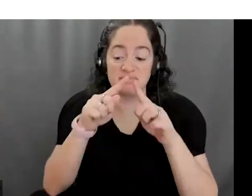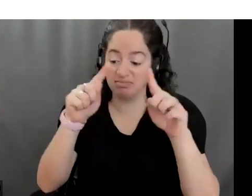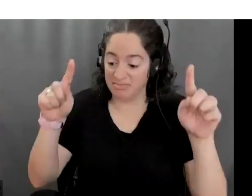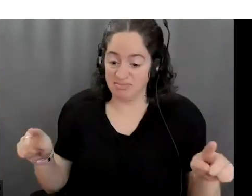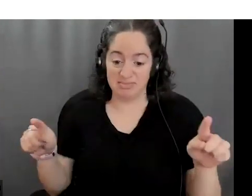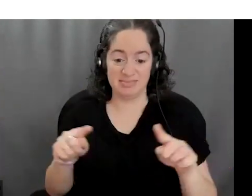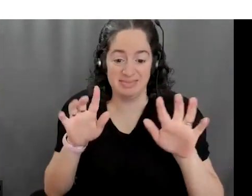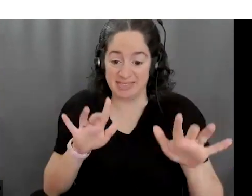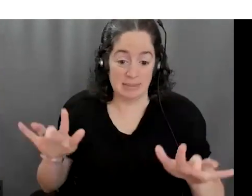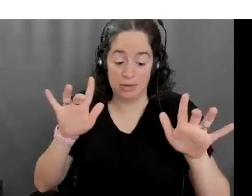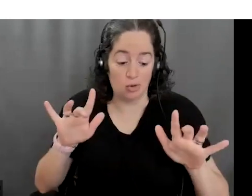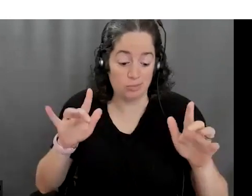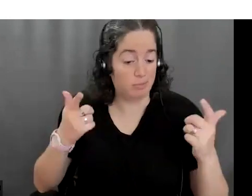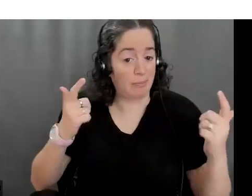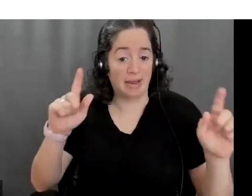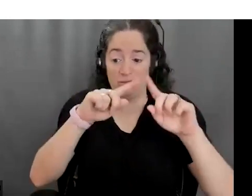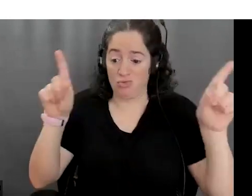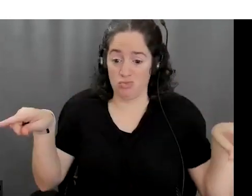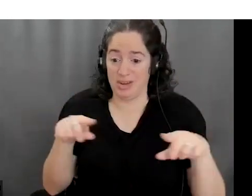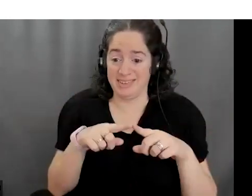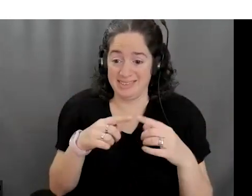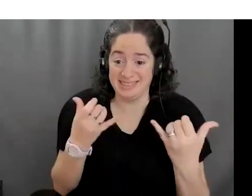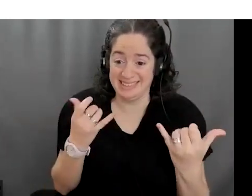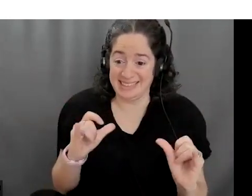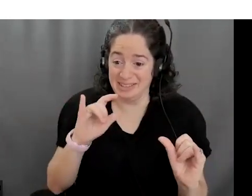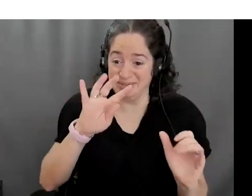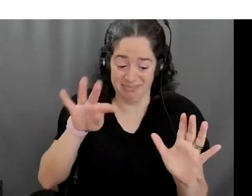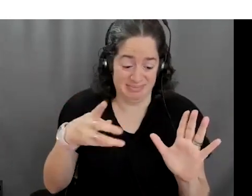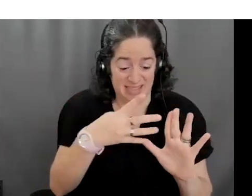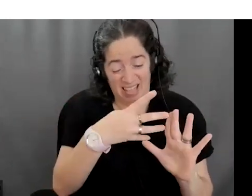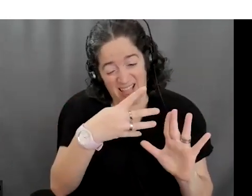to present on a single screen. When we scroll it,